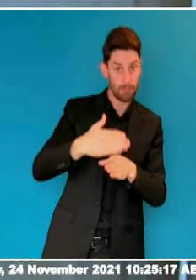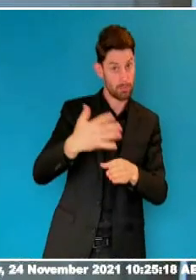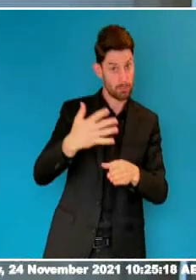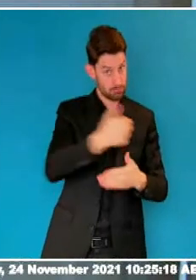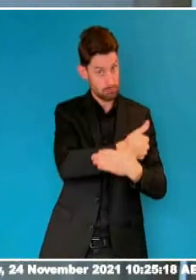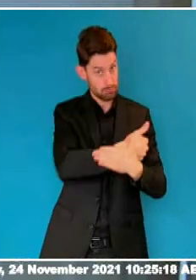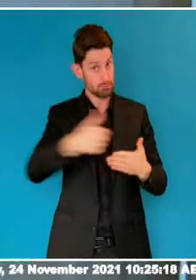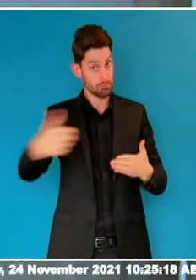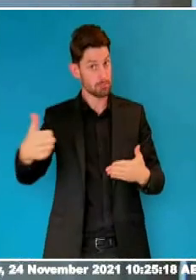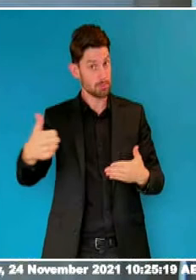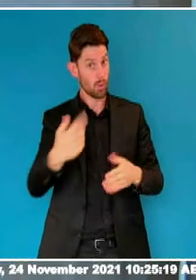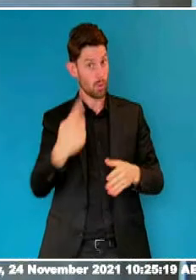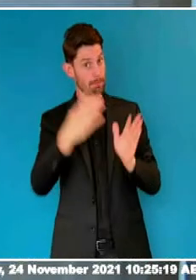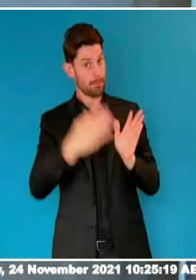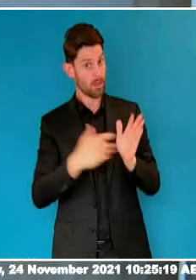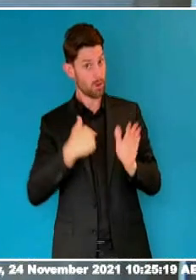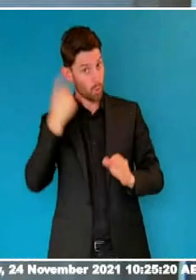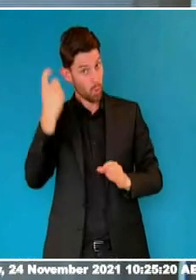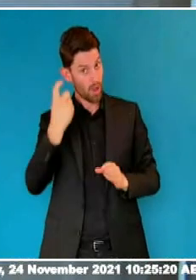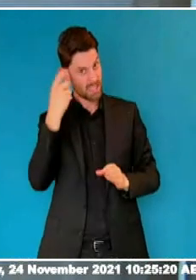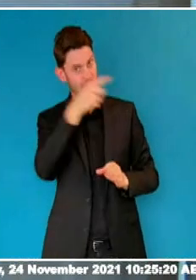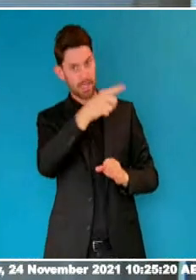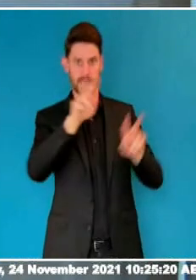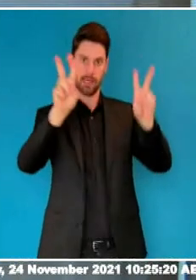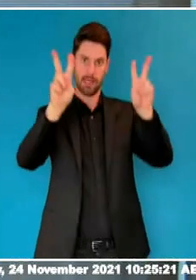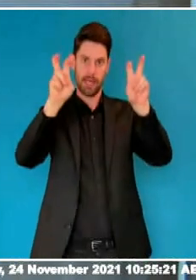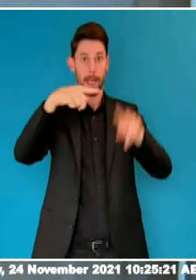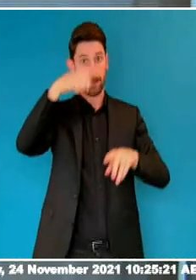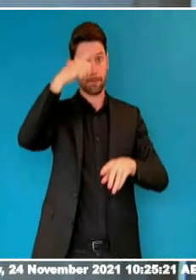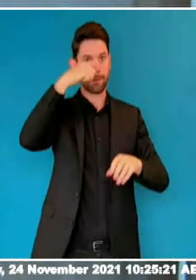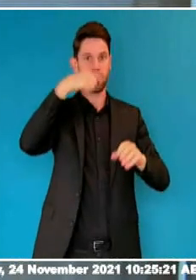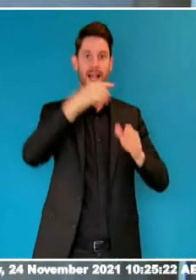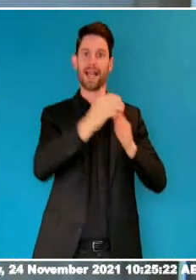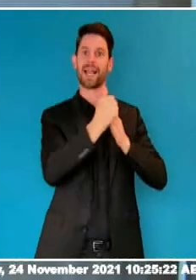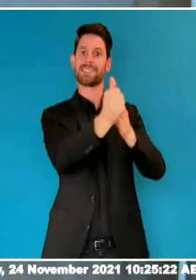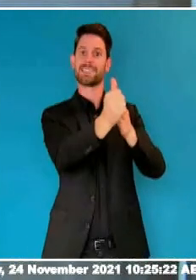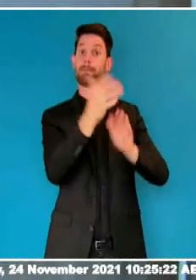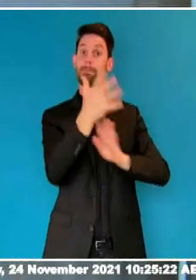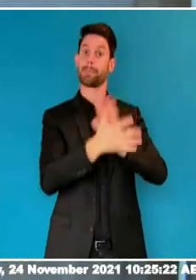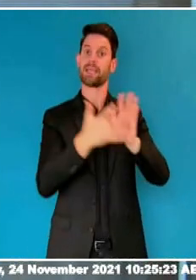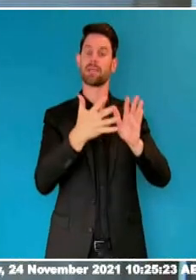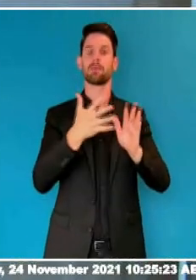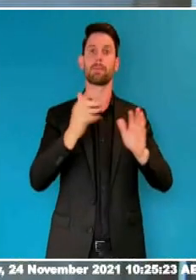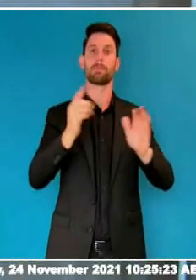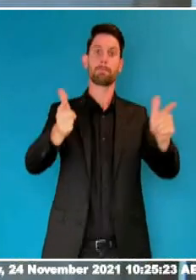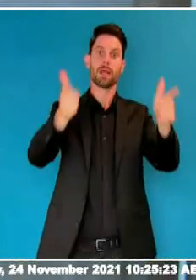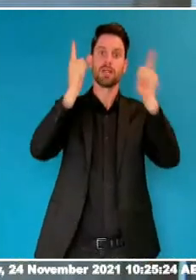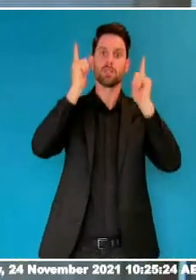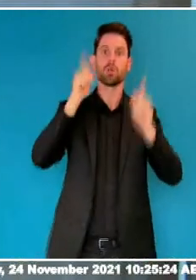Firstly, a â€œpeople leaderâ€ , that's a supervisor or a manager; is that correct? MS KESOGLOU: That's correct, yes.